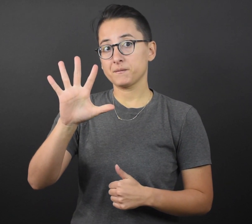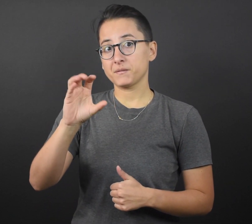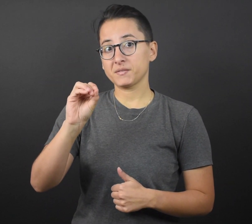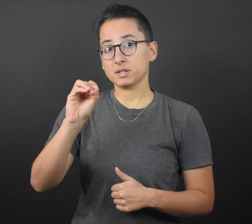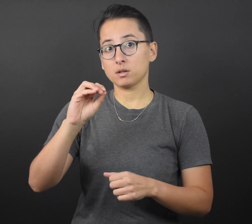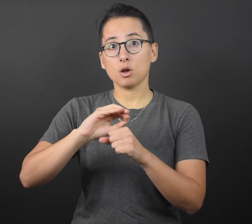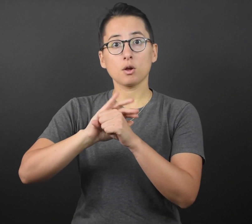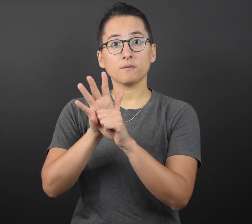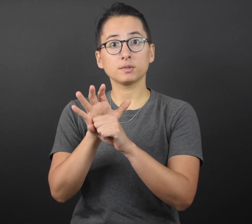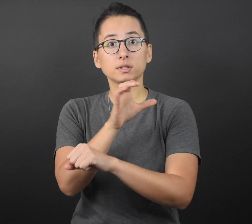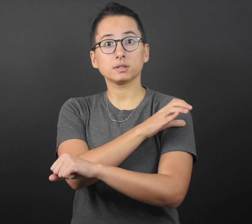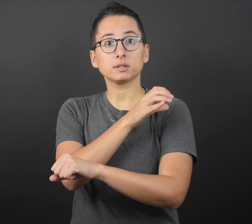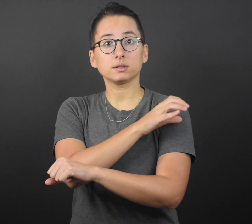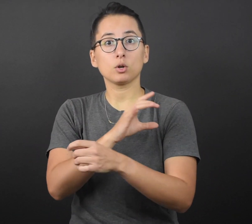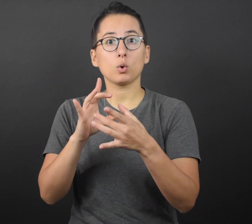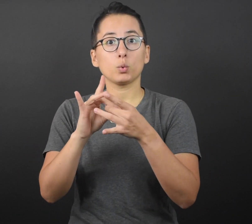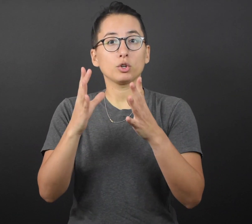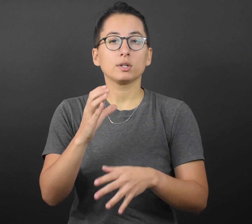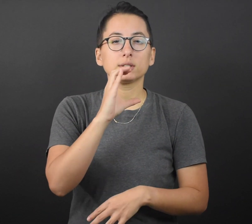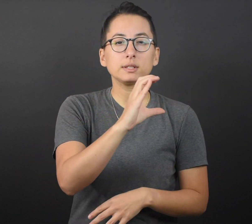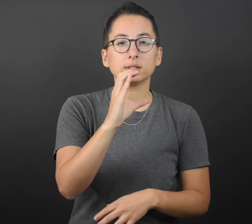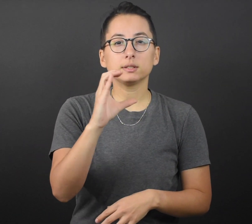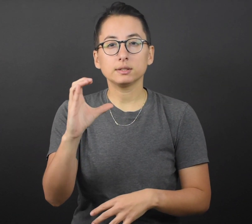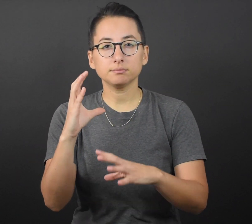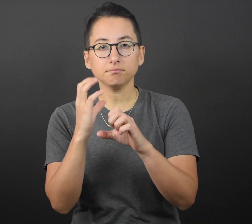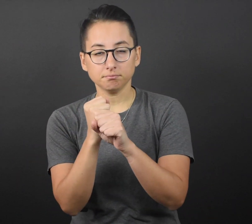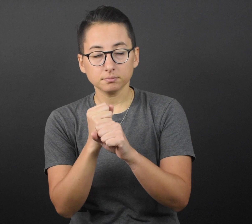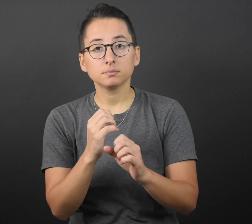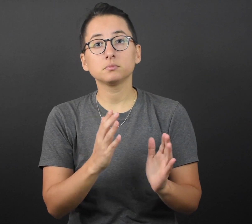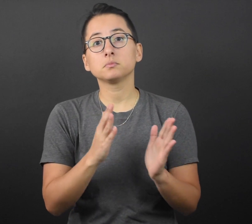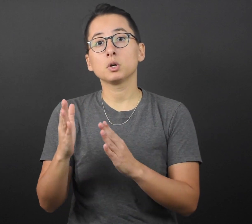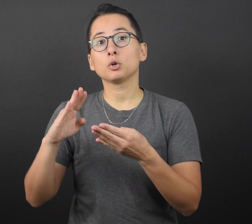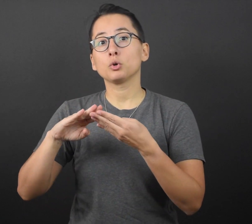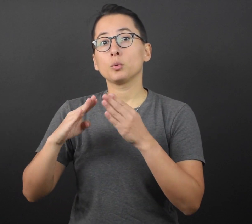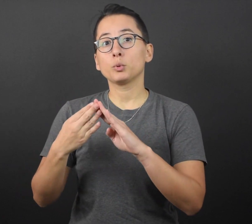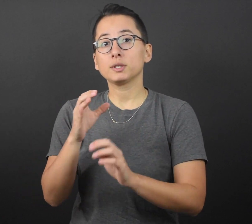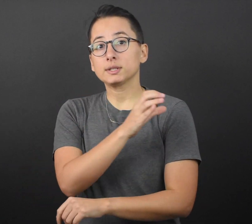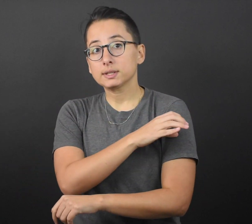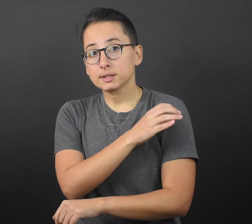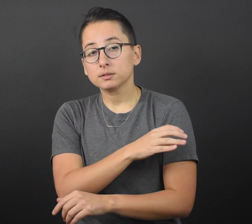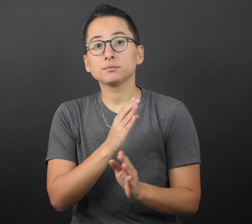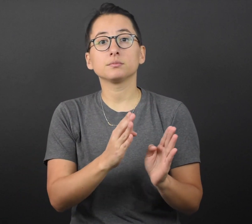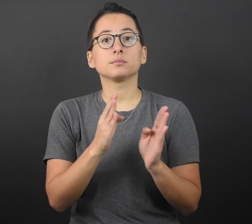the state. Nearly 50 COVID-19 Community Coordinators (CCCs),